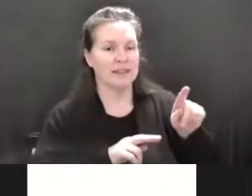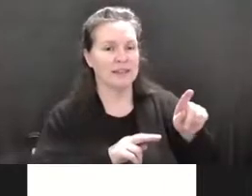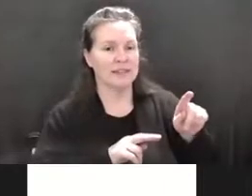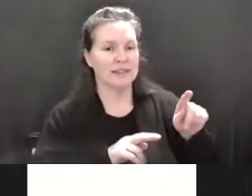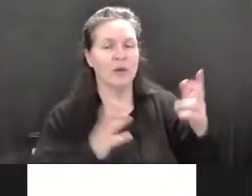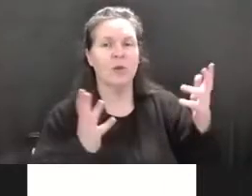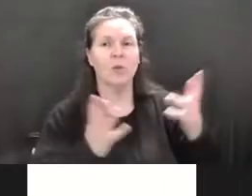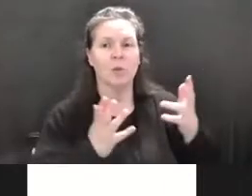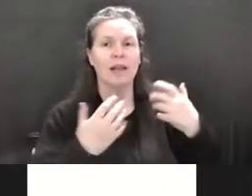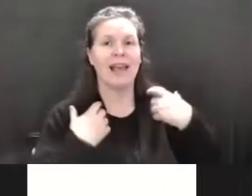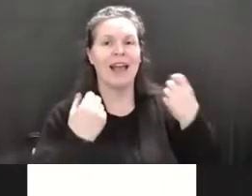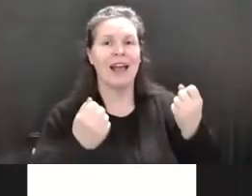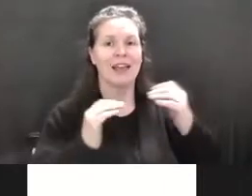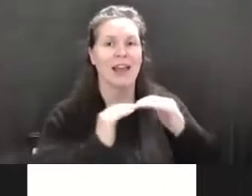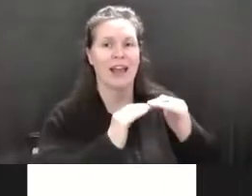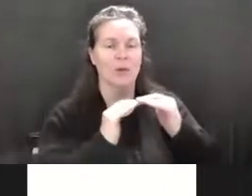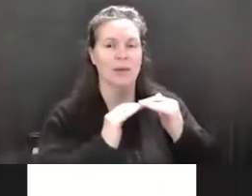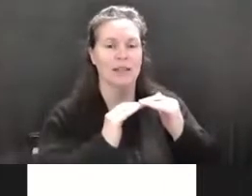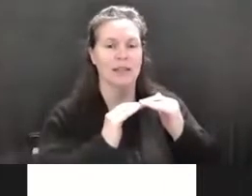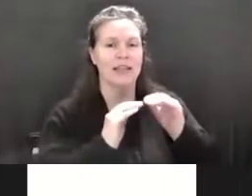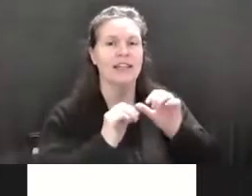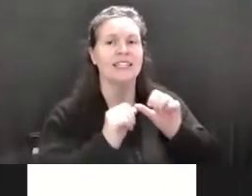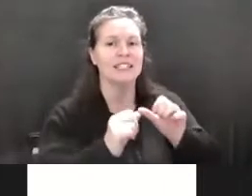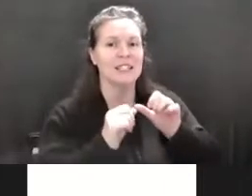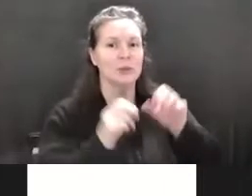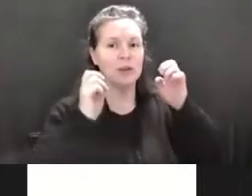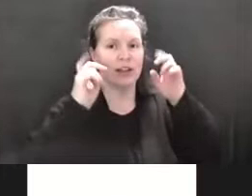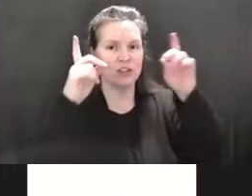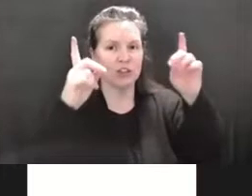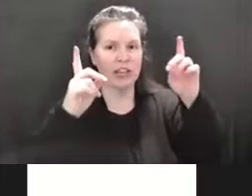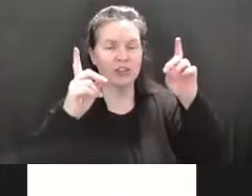the health equity continuing education program requirements,